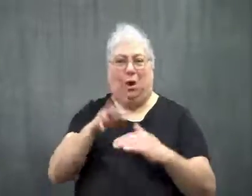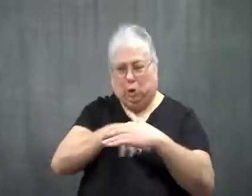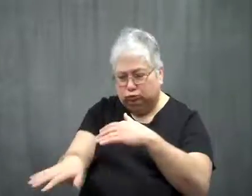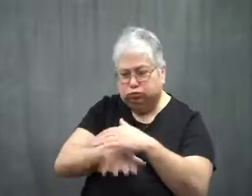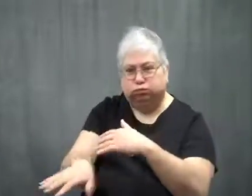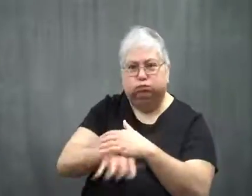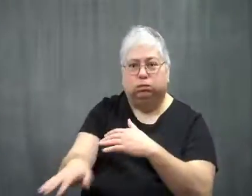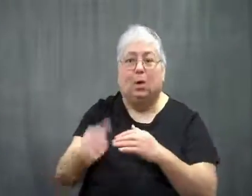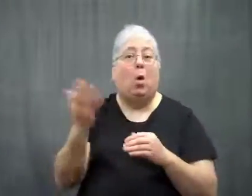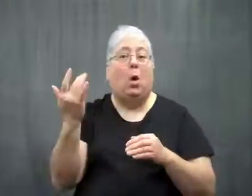to go through.